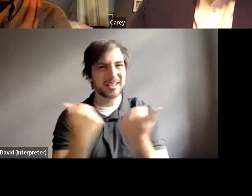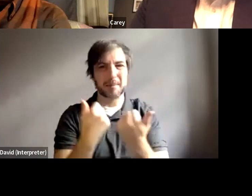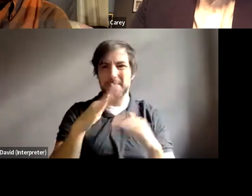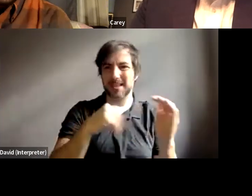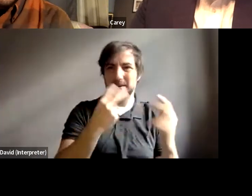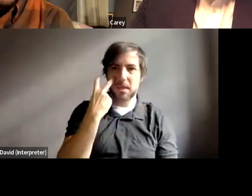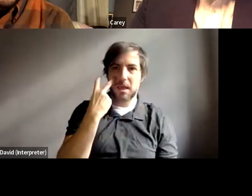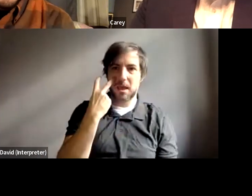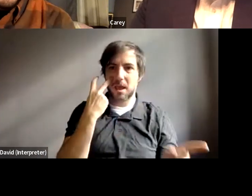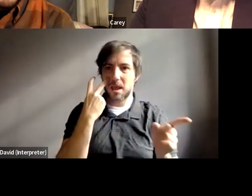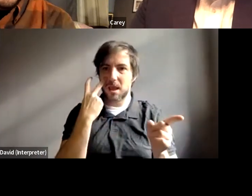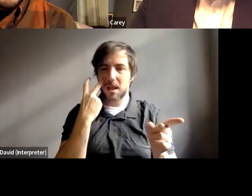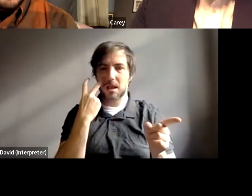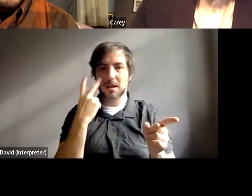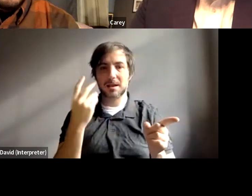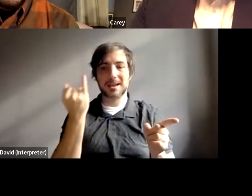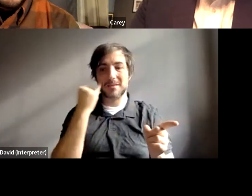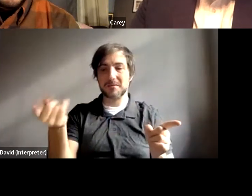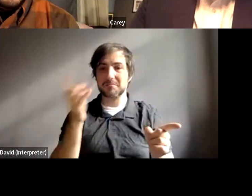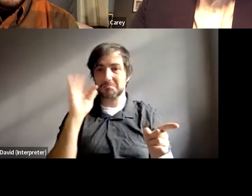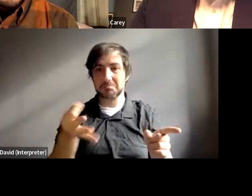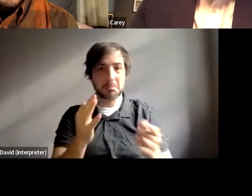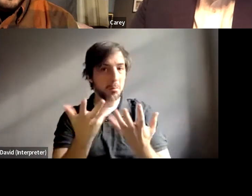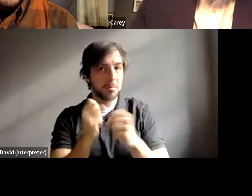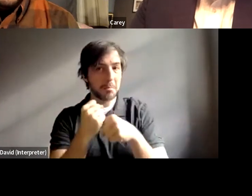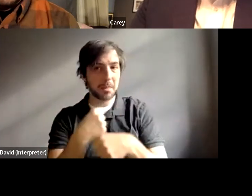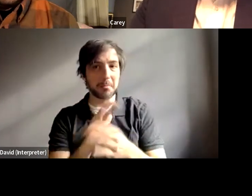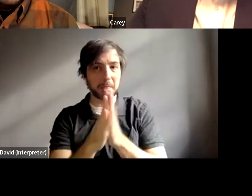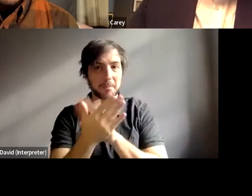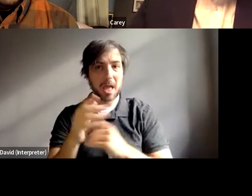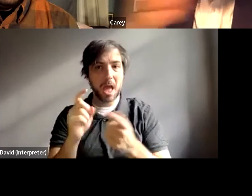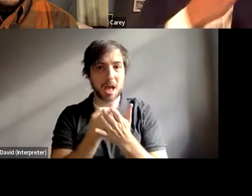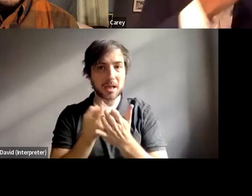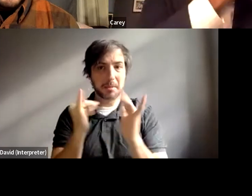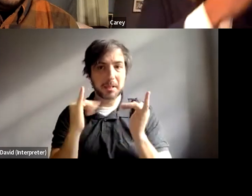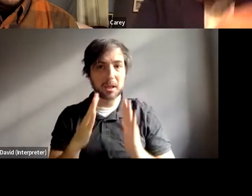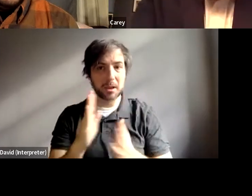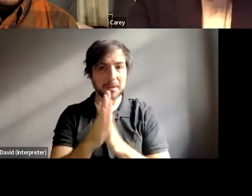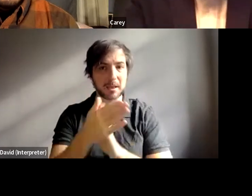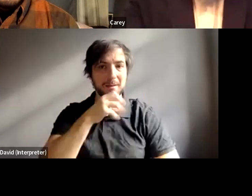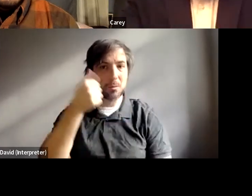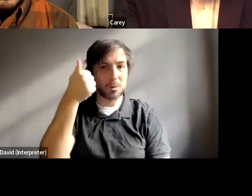hockey as they get older. It's up to